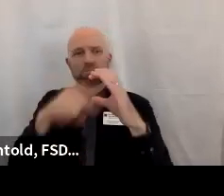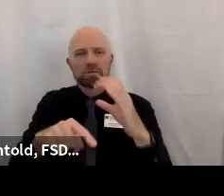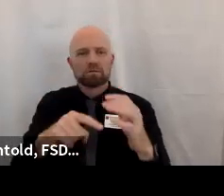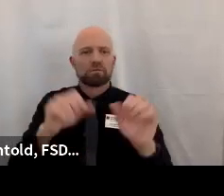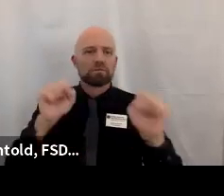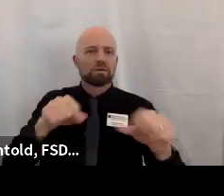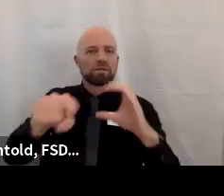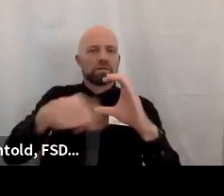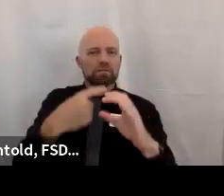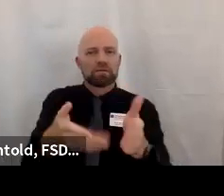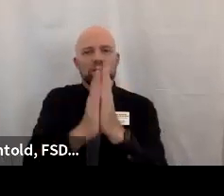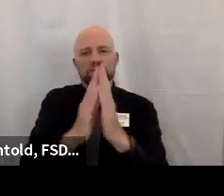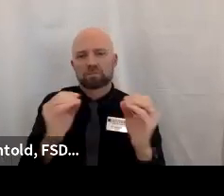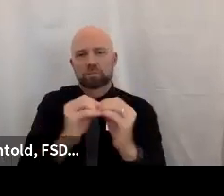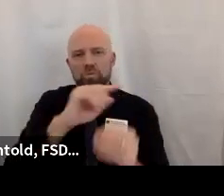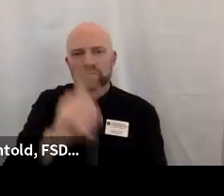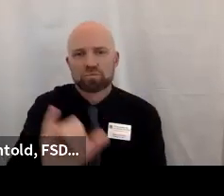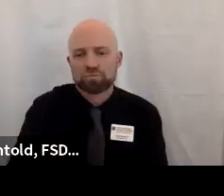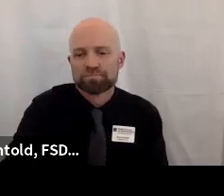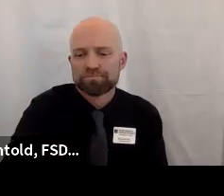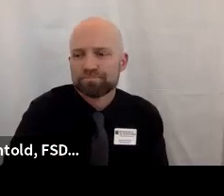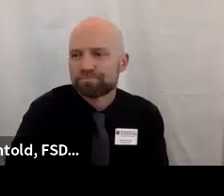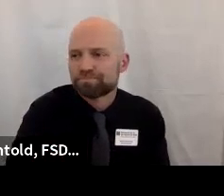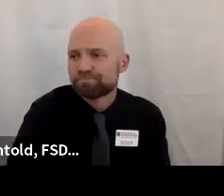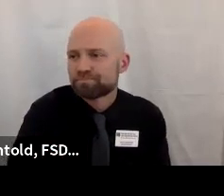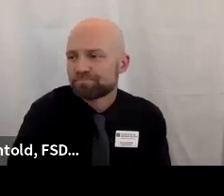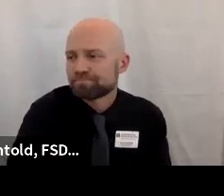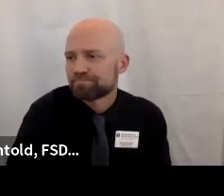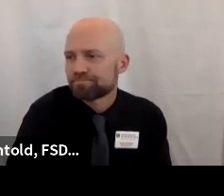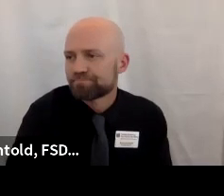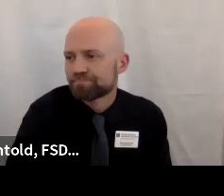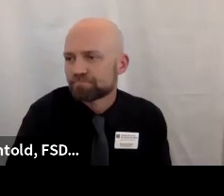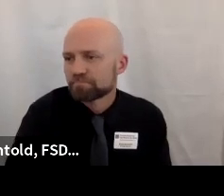ways that we can follow-up and provide more resources. I'm happy to answer questions via email too.